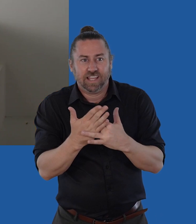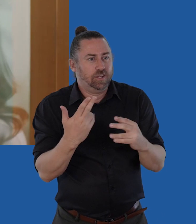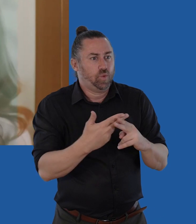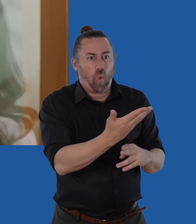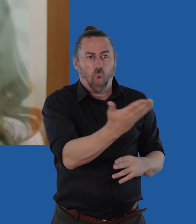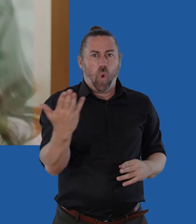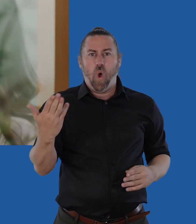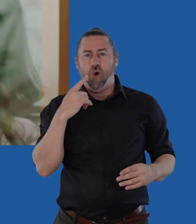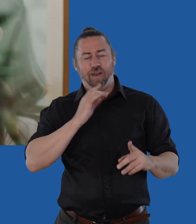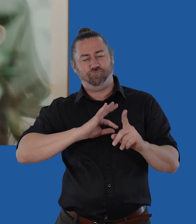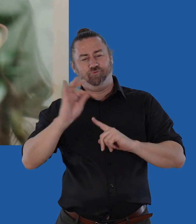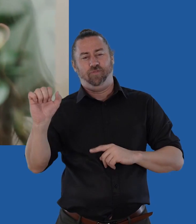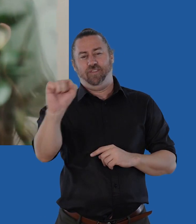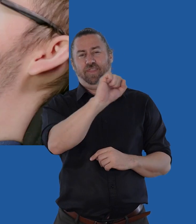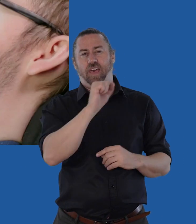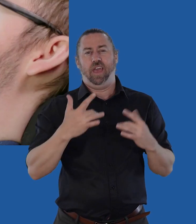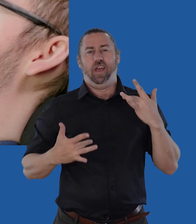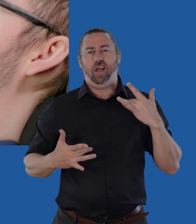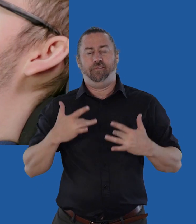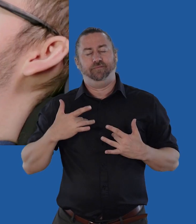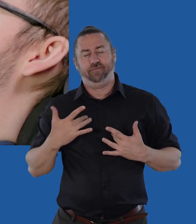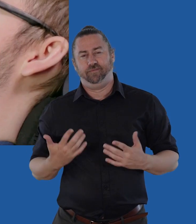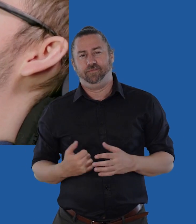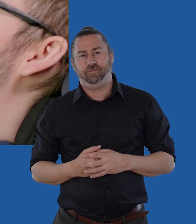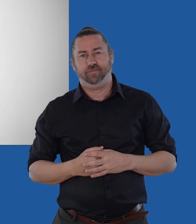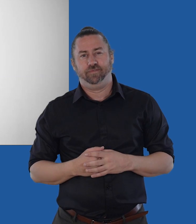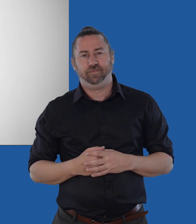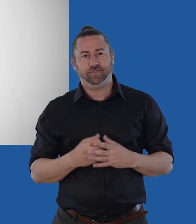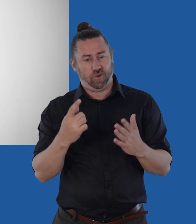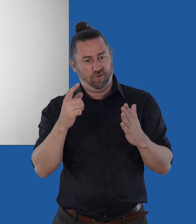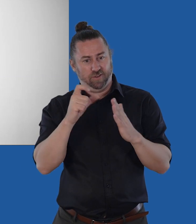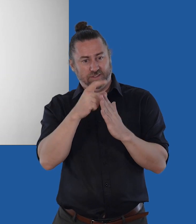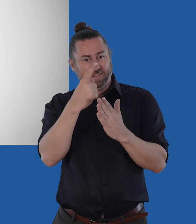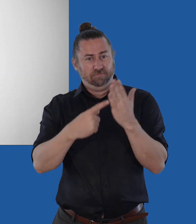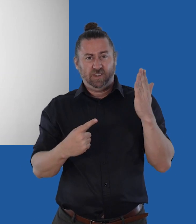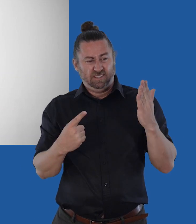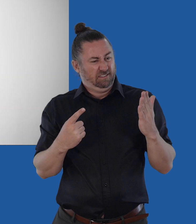When someone with a disability, starts using this version of Windows,